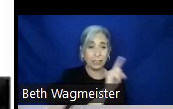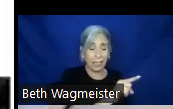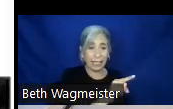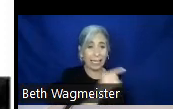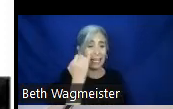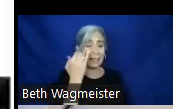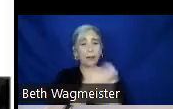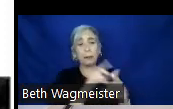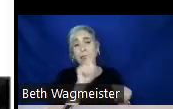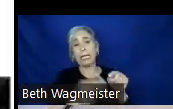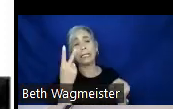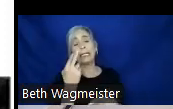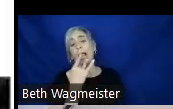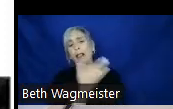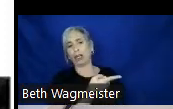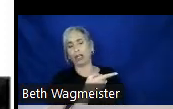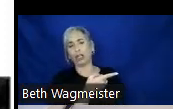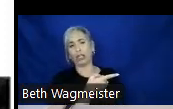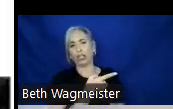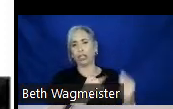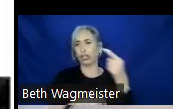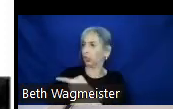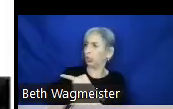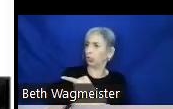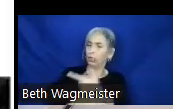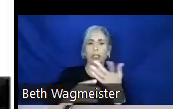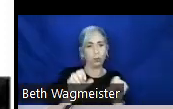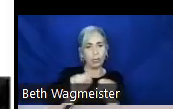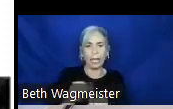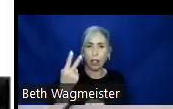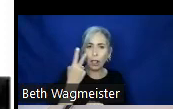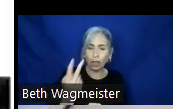cannot see color? These are the things that you can preview and then an editor,